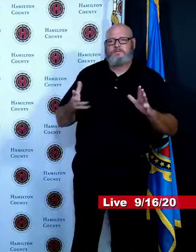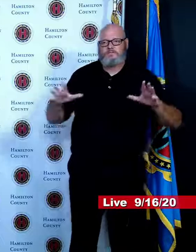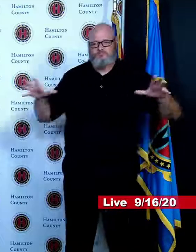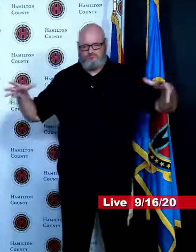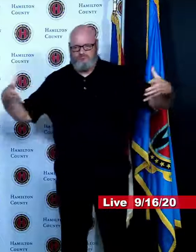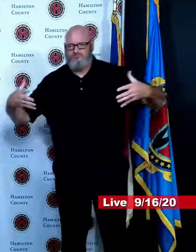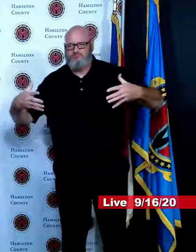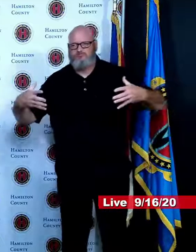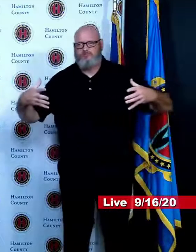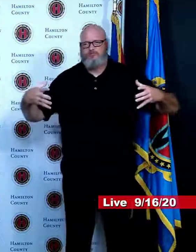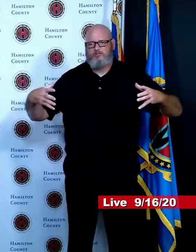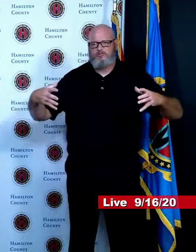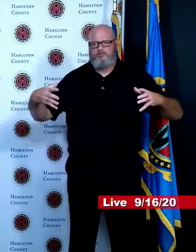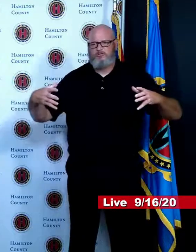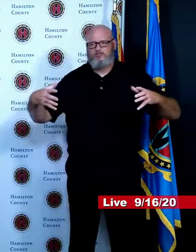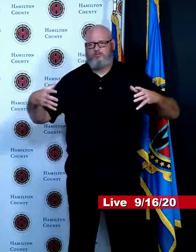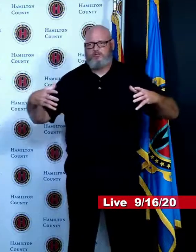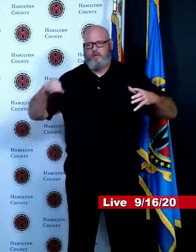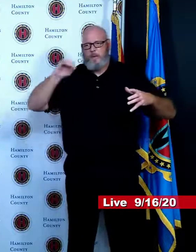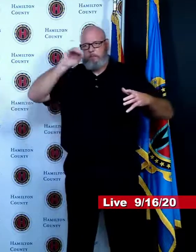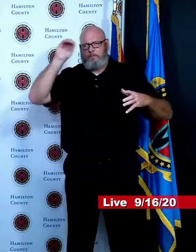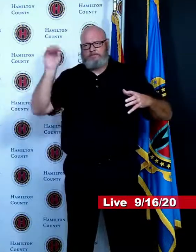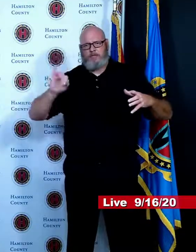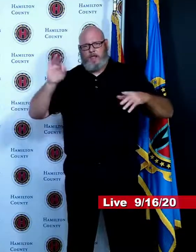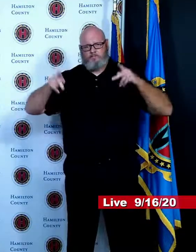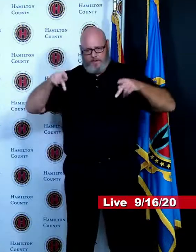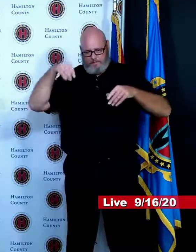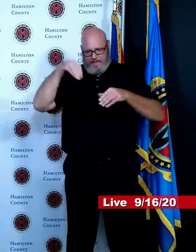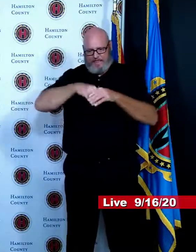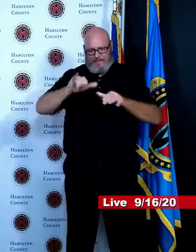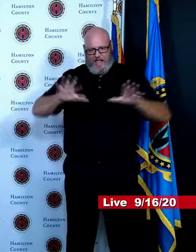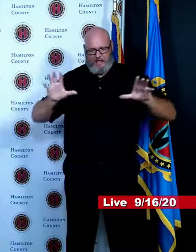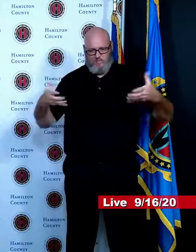a community that are immune either through infection